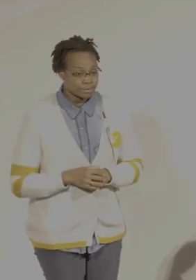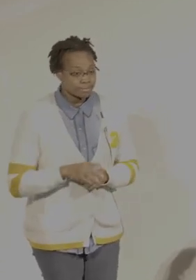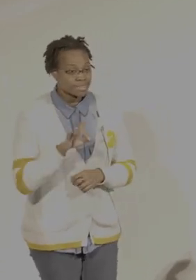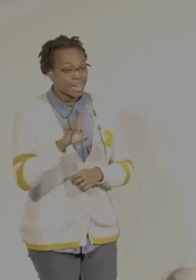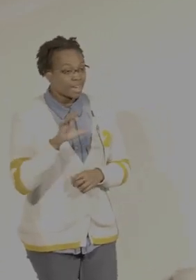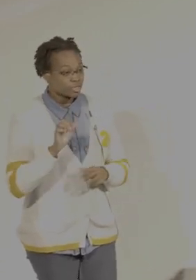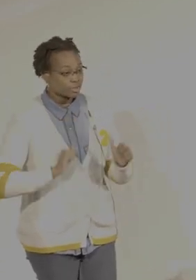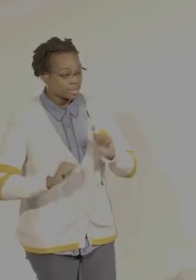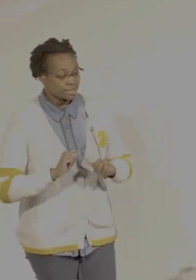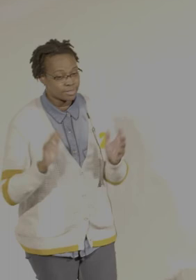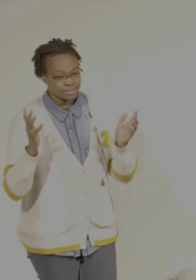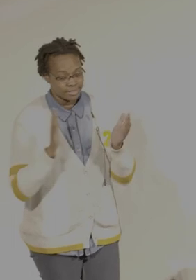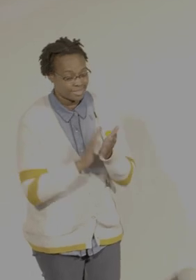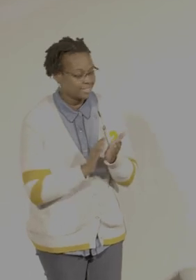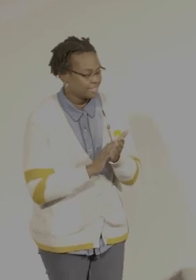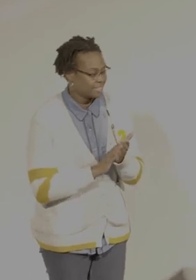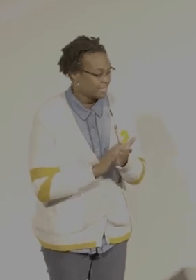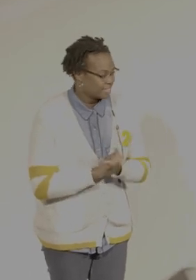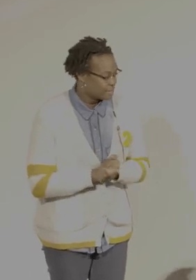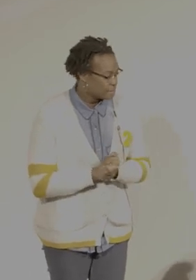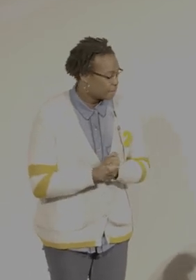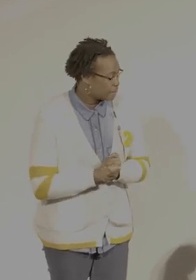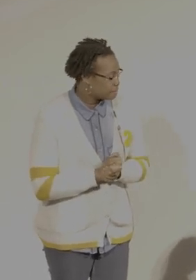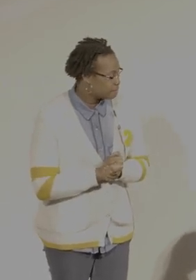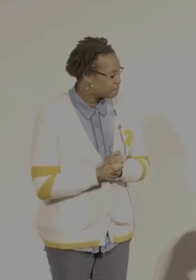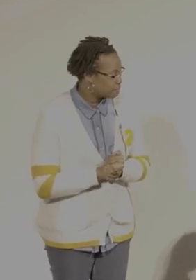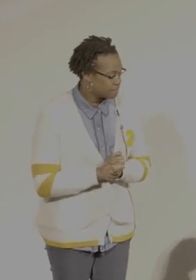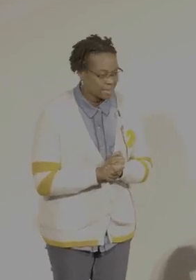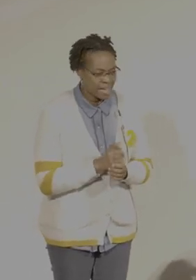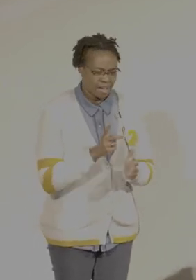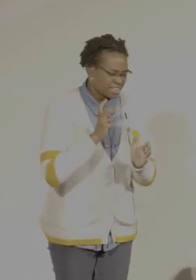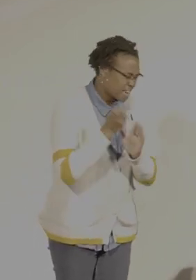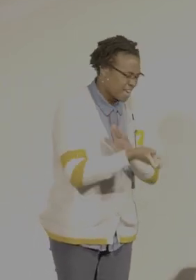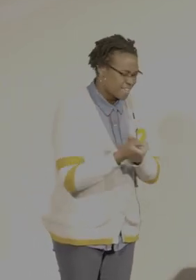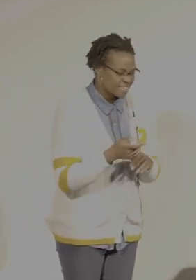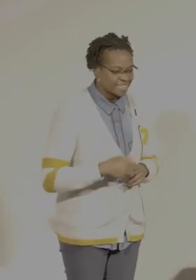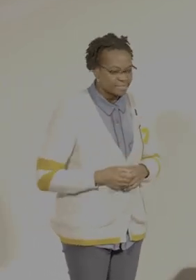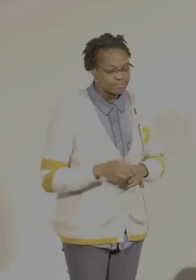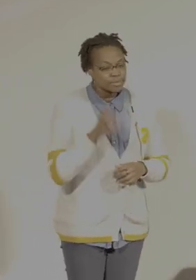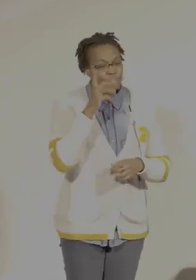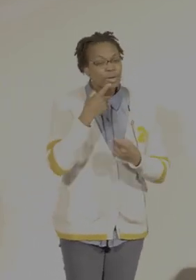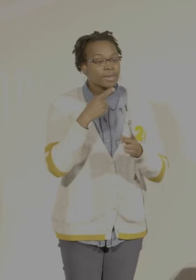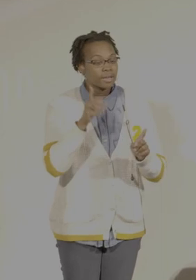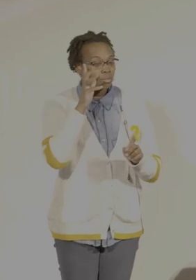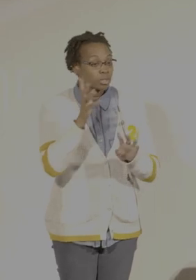(audience clapping) Oh, Di, get in there. And we'll be announcing when it will be streaming soon